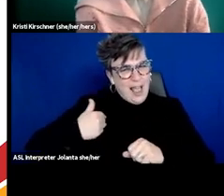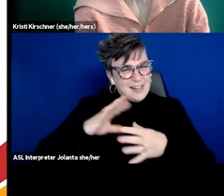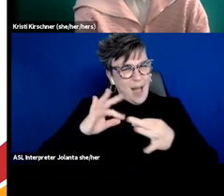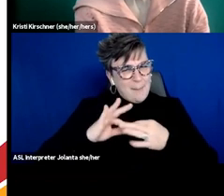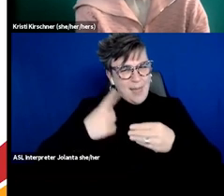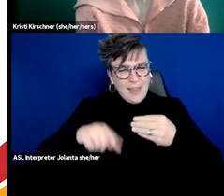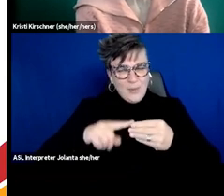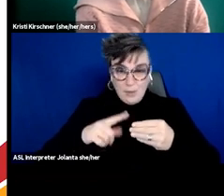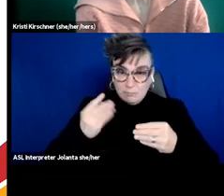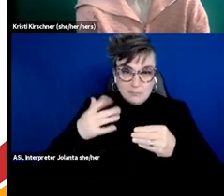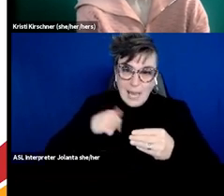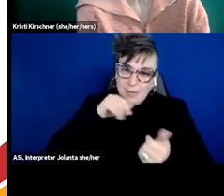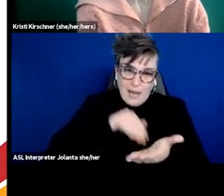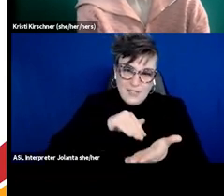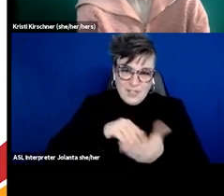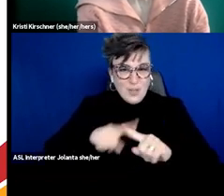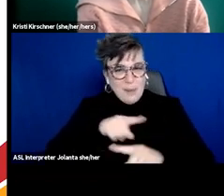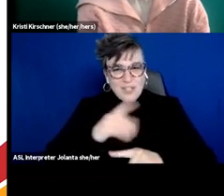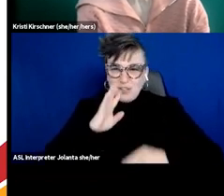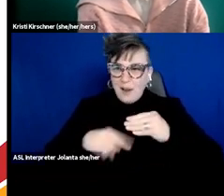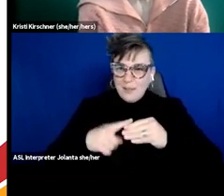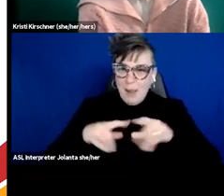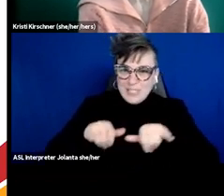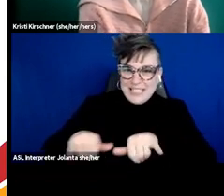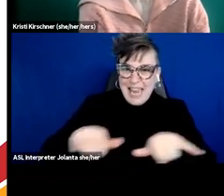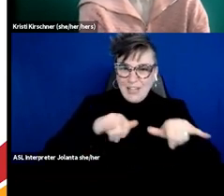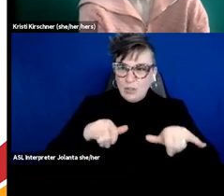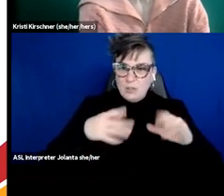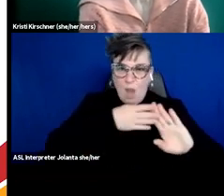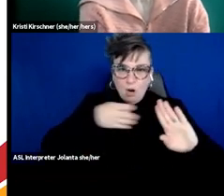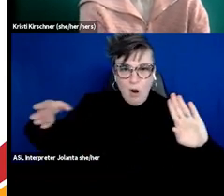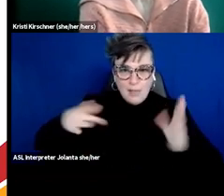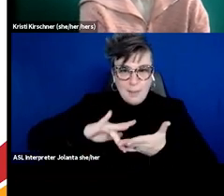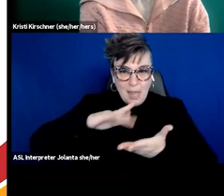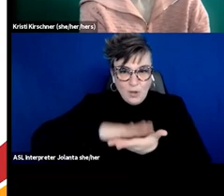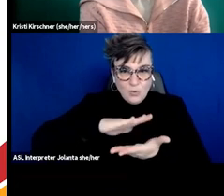not a physician, but when she talked about standards across medical schools where reasonable